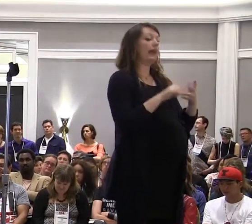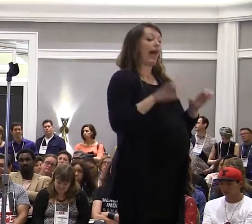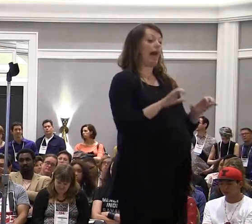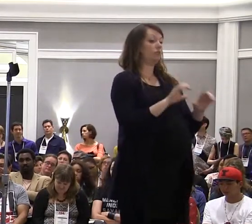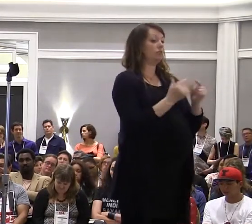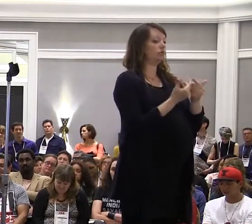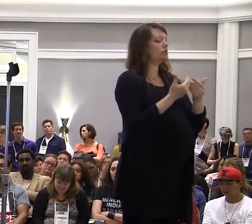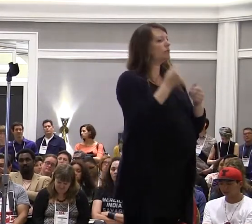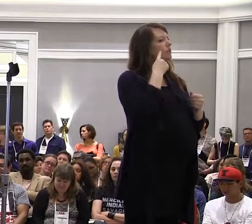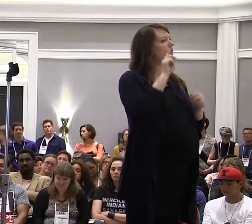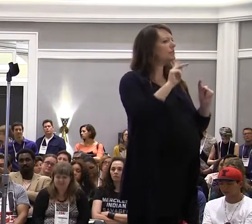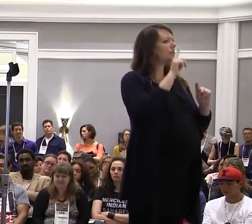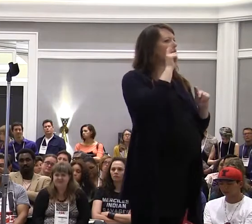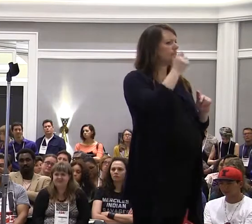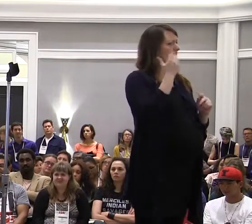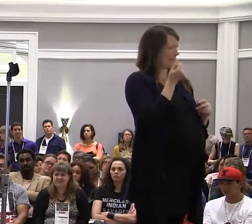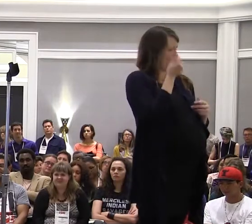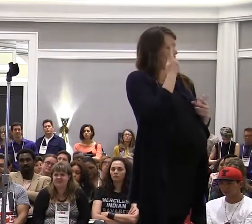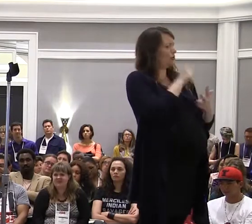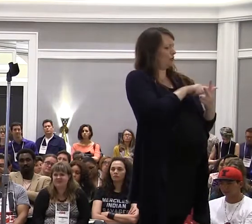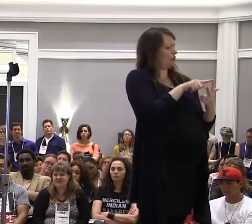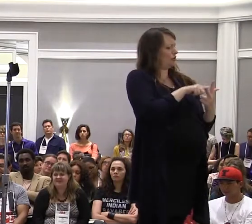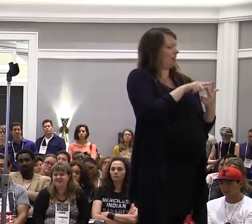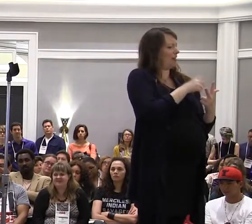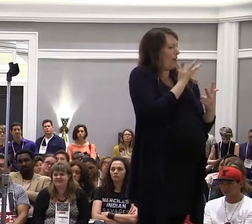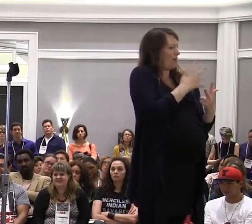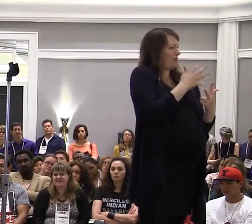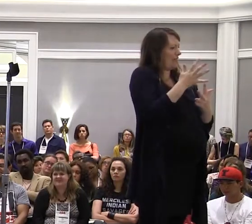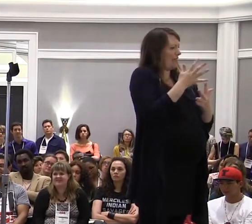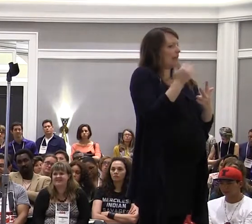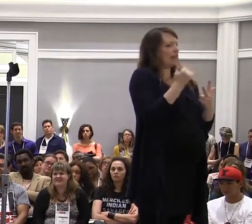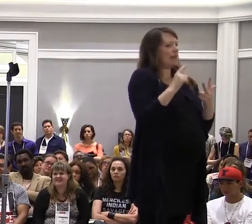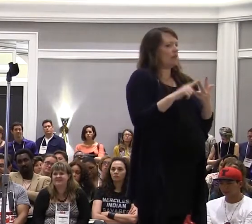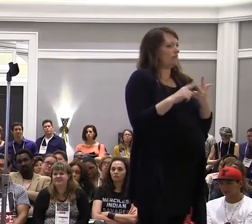for folks that have sort of understood those previous concepts. How do you really live this?